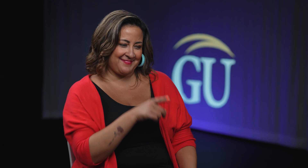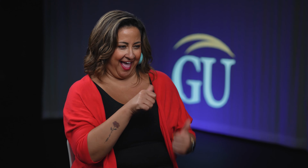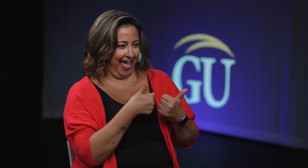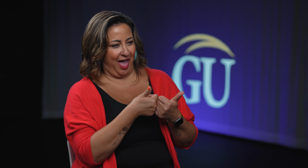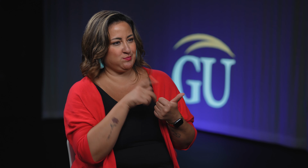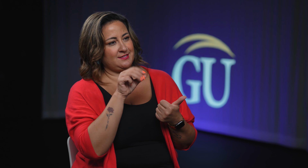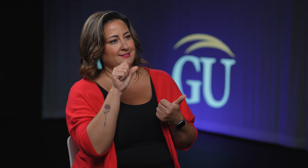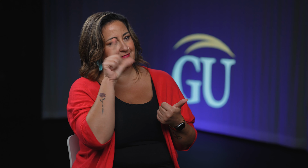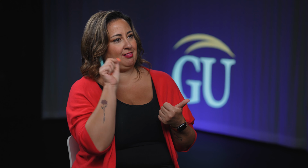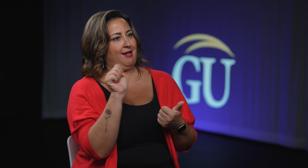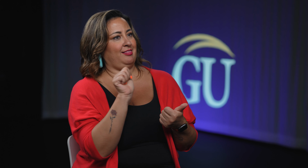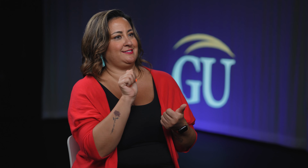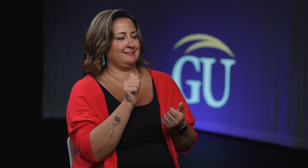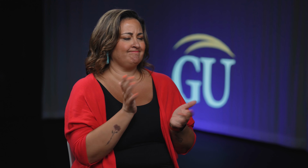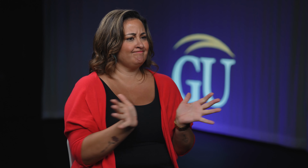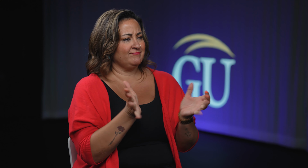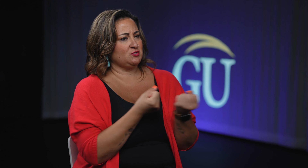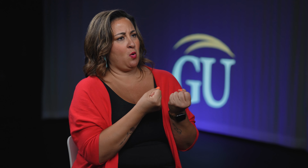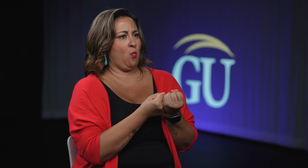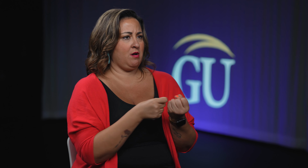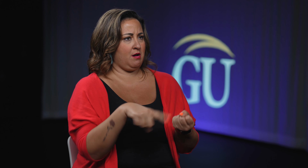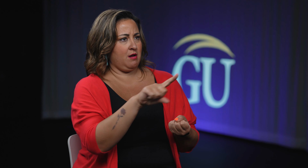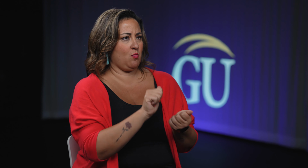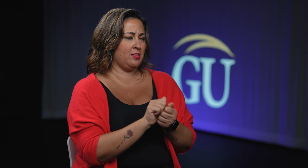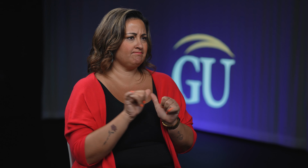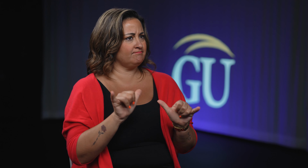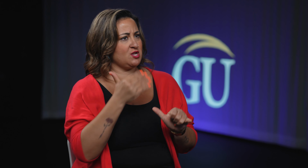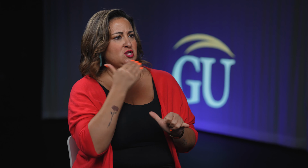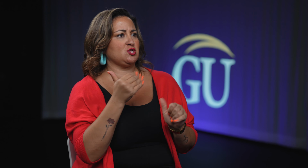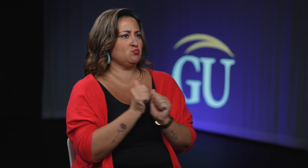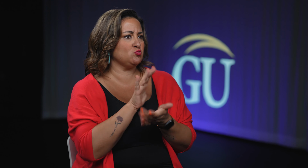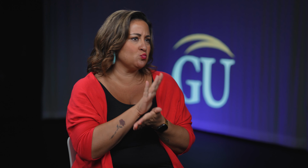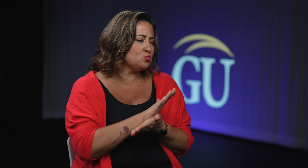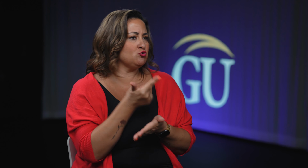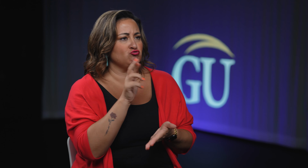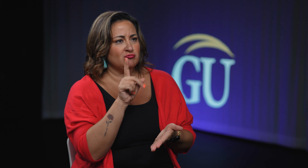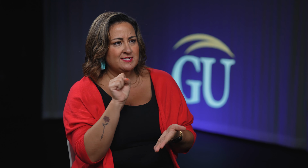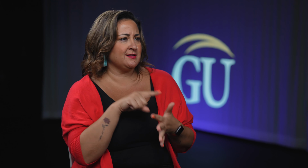How does Gallaudet athletics support you with doing well in academics?